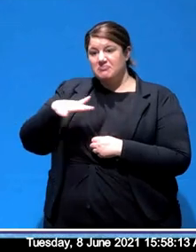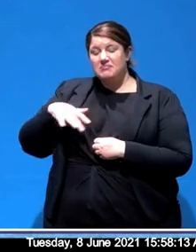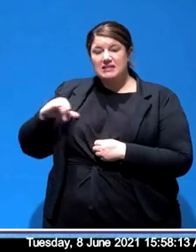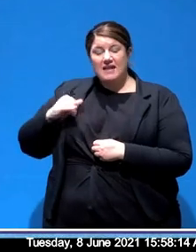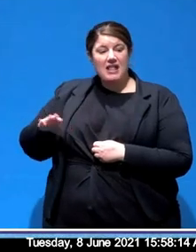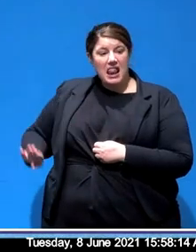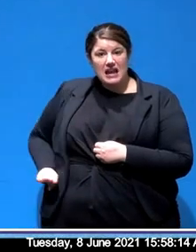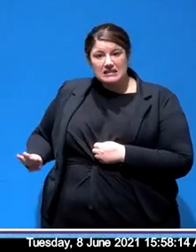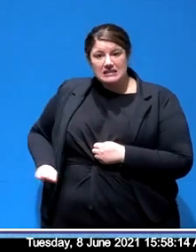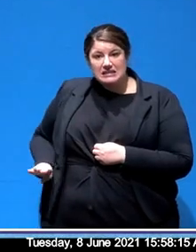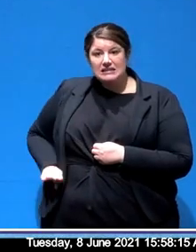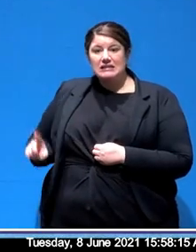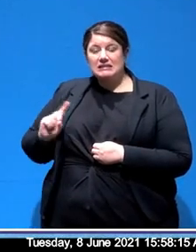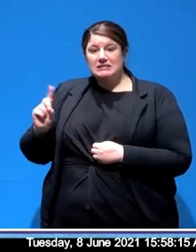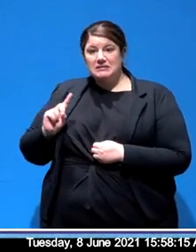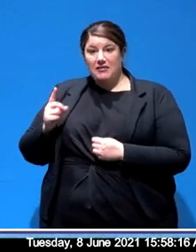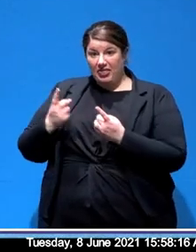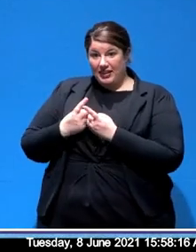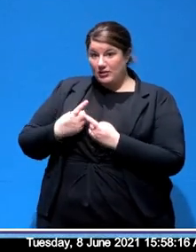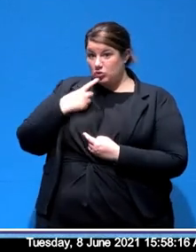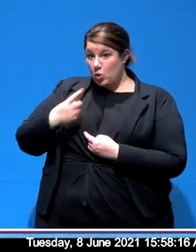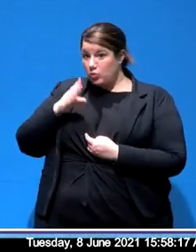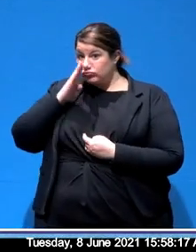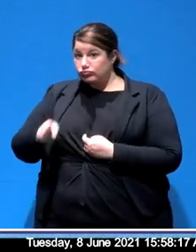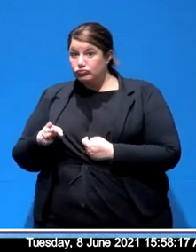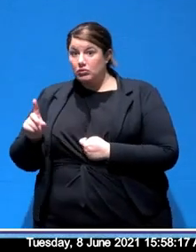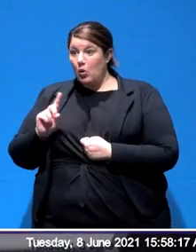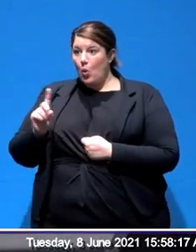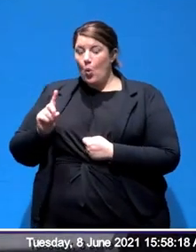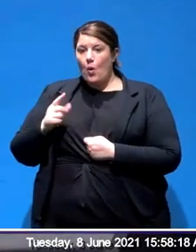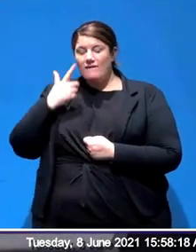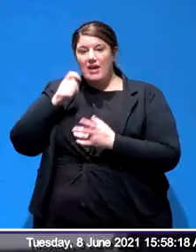matters that were raised after? Look, they were alluded to previously.